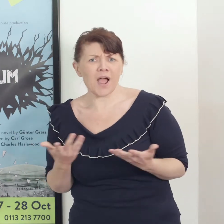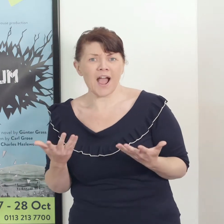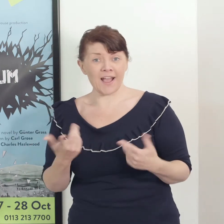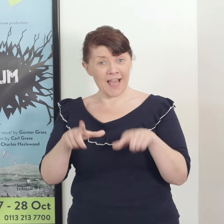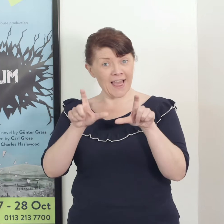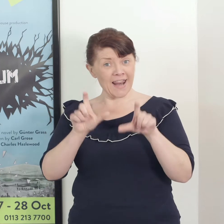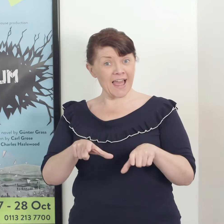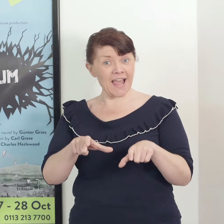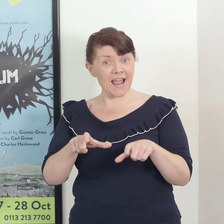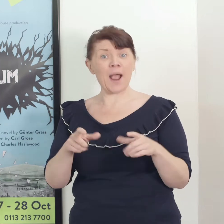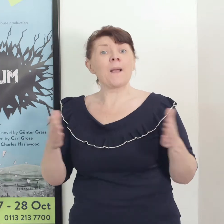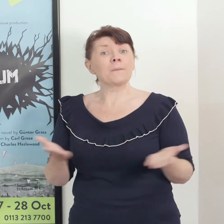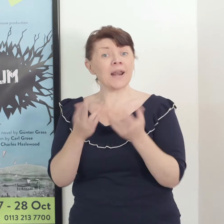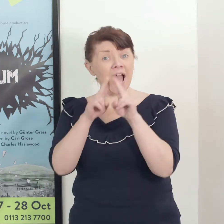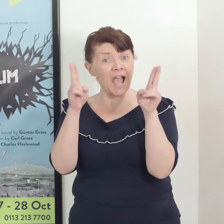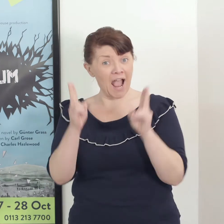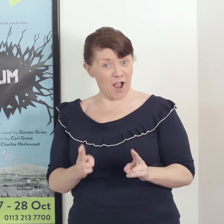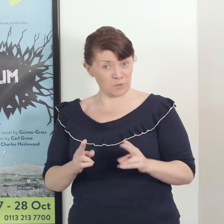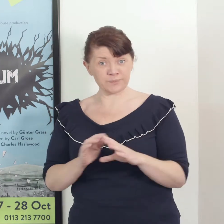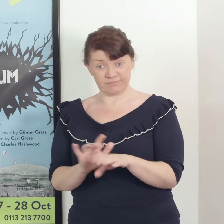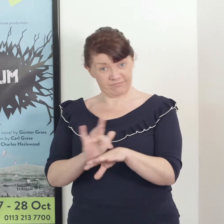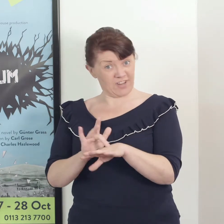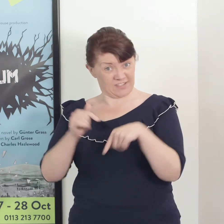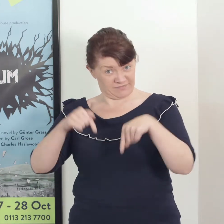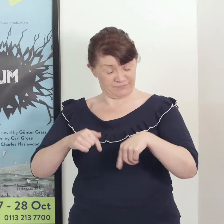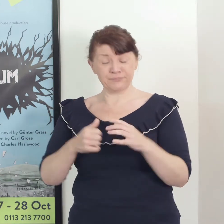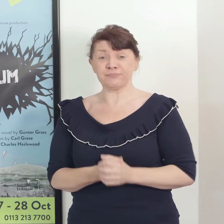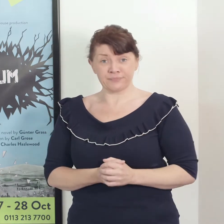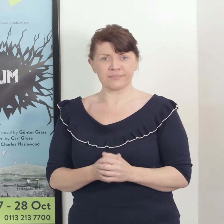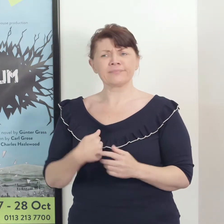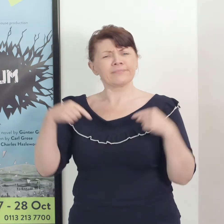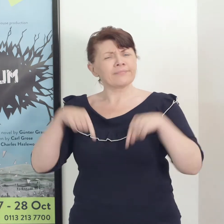We're here in Leeds at the Playhouse